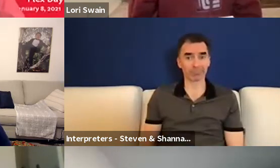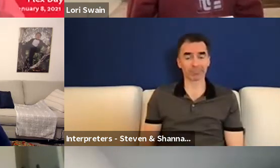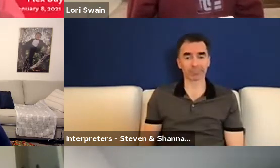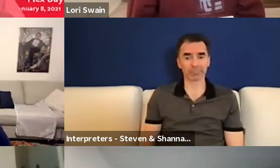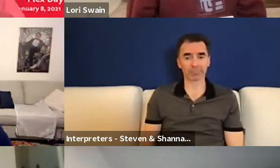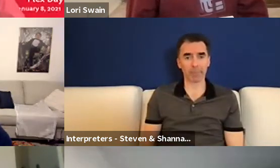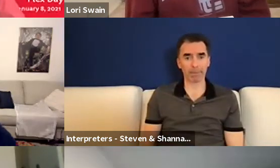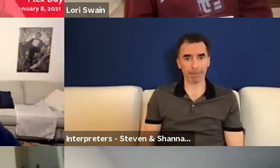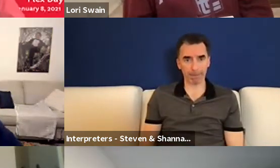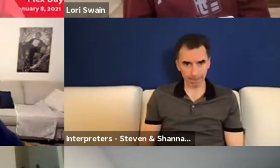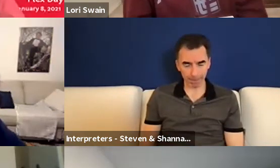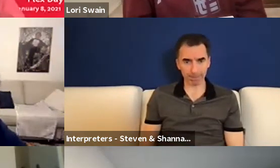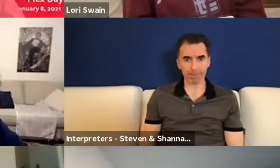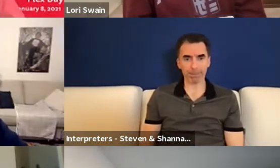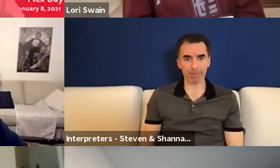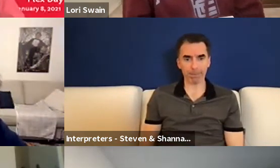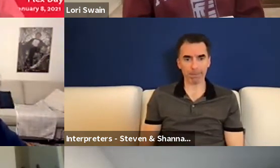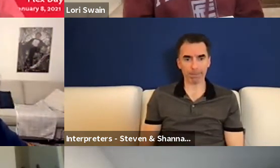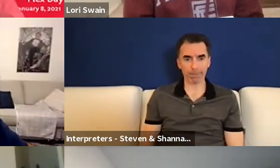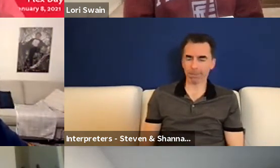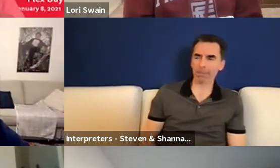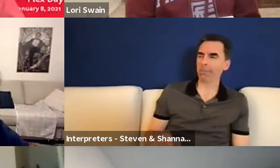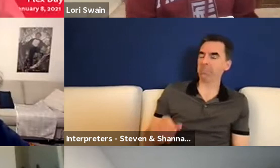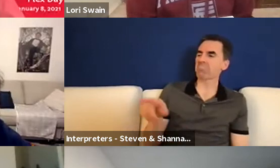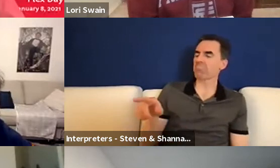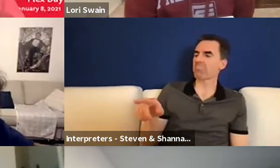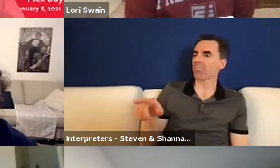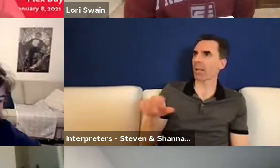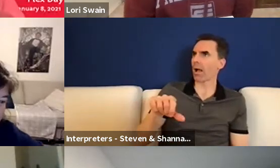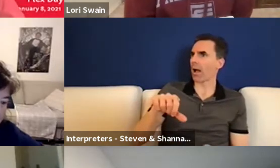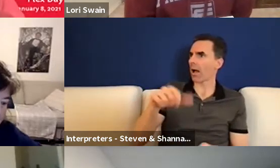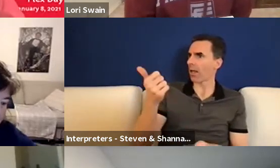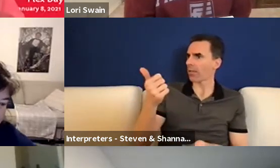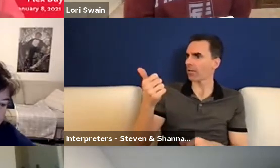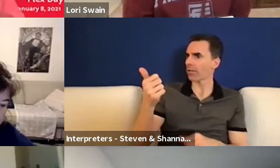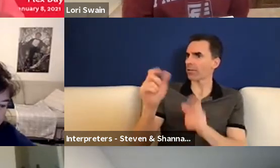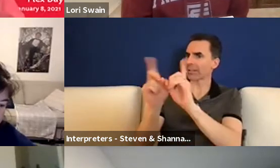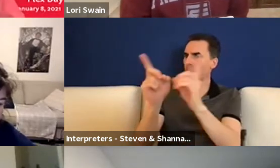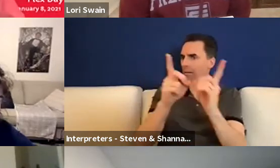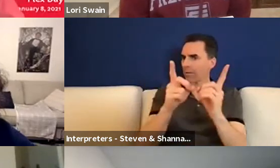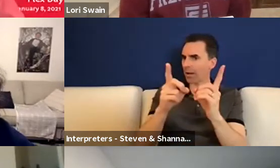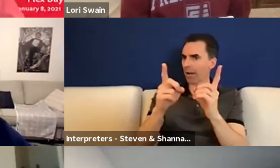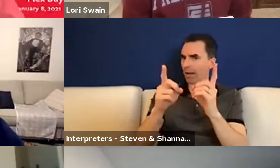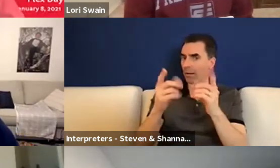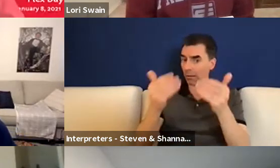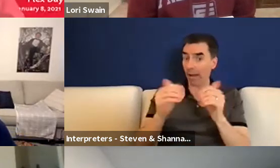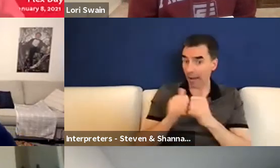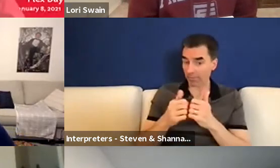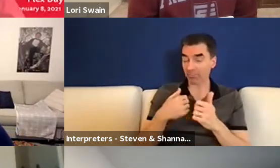So how can other divisions and pathways get started? I think that my main answer is networking. And so like Jennifer said, our